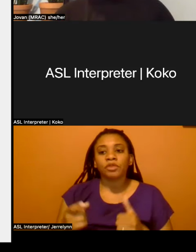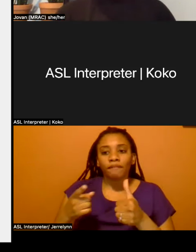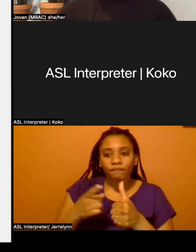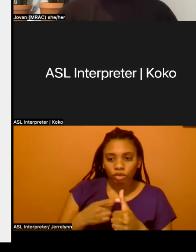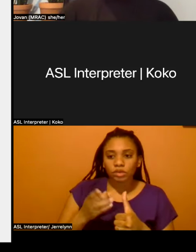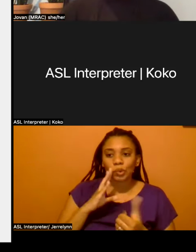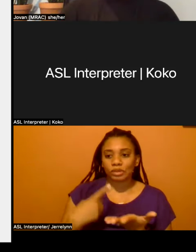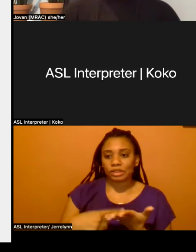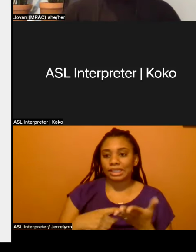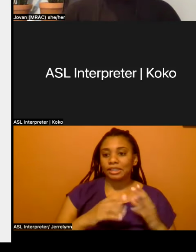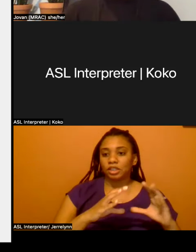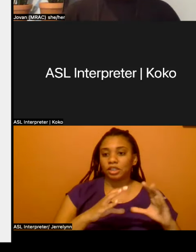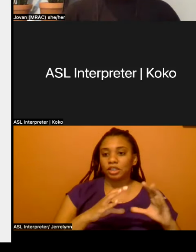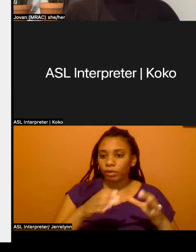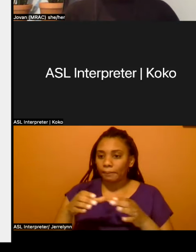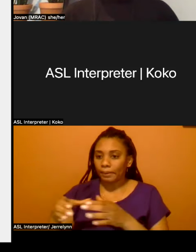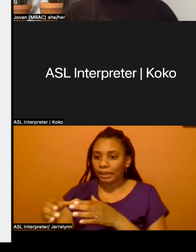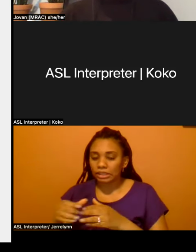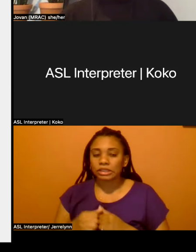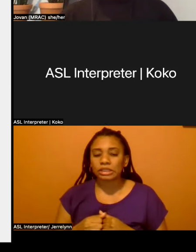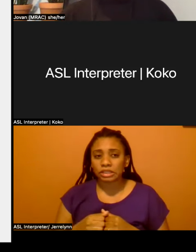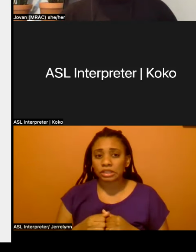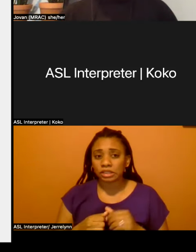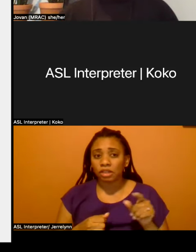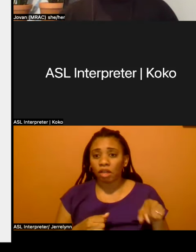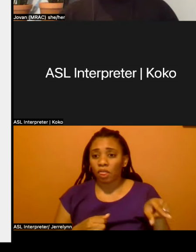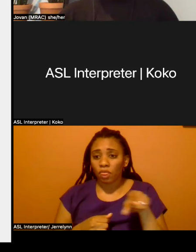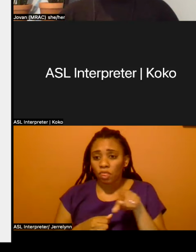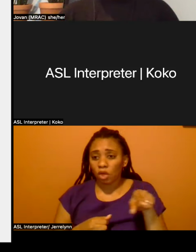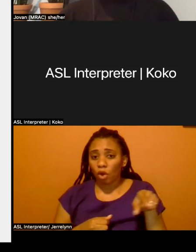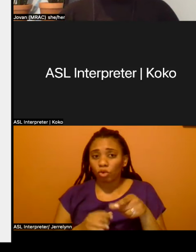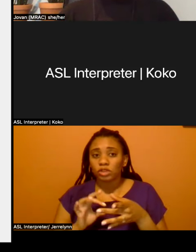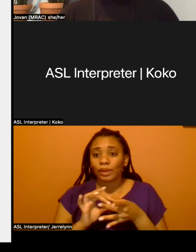These groupings are in direct response to disparities